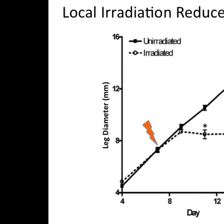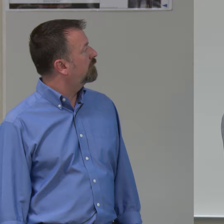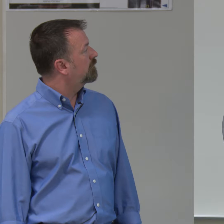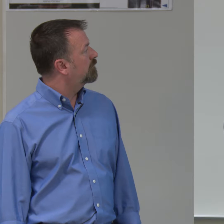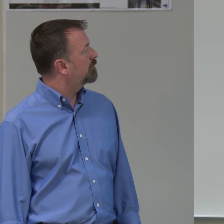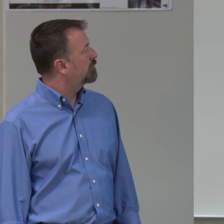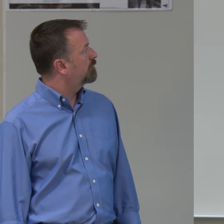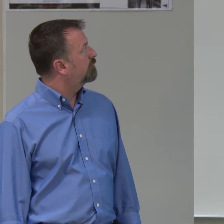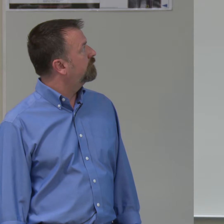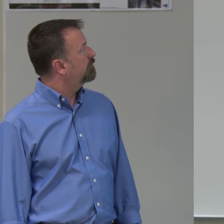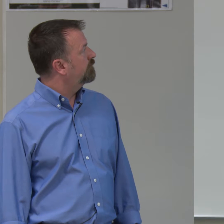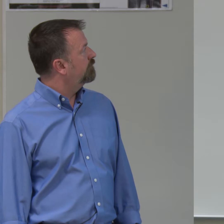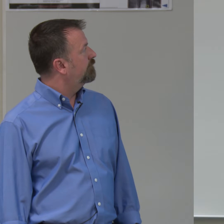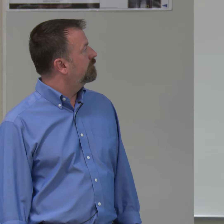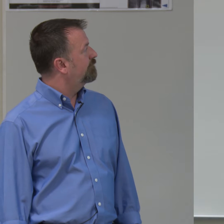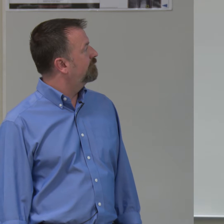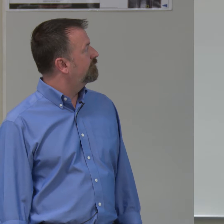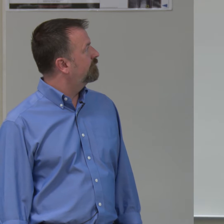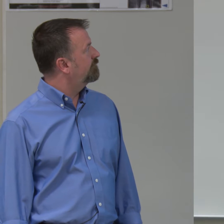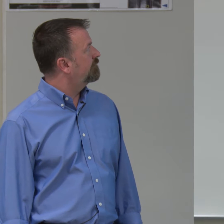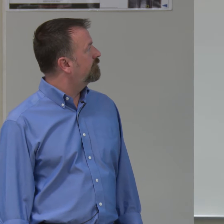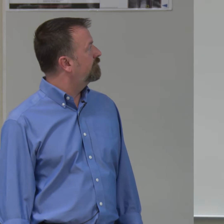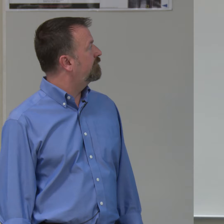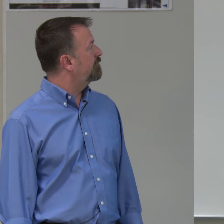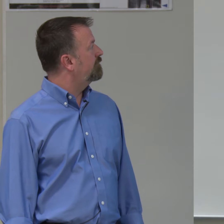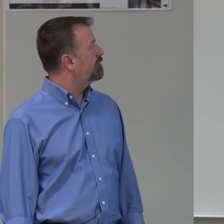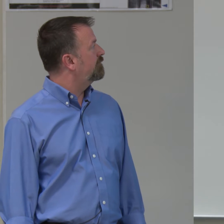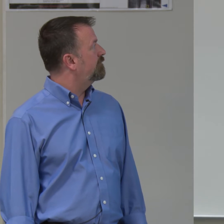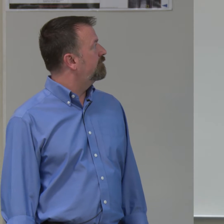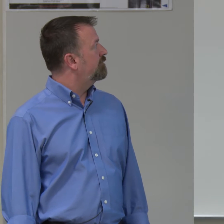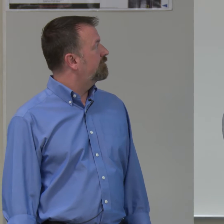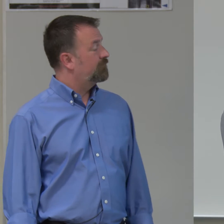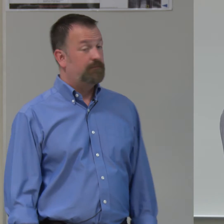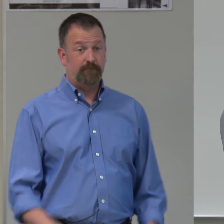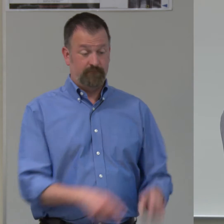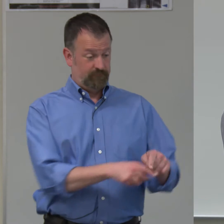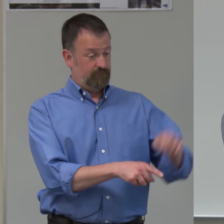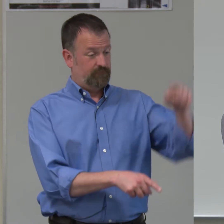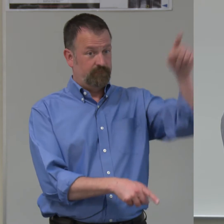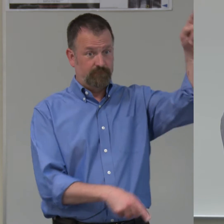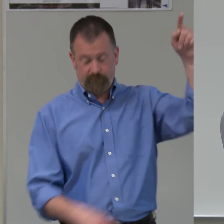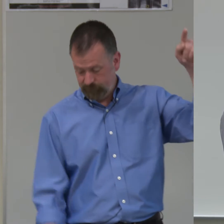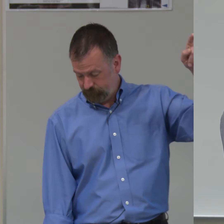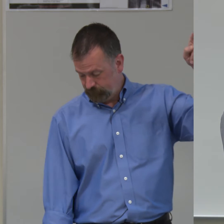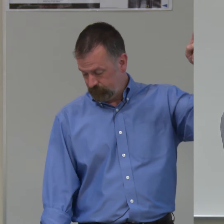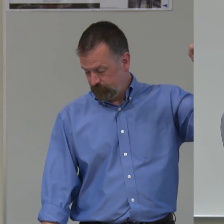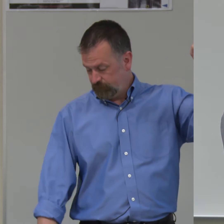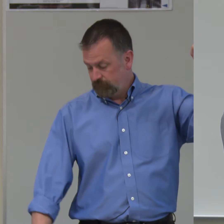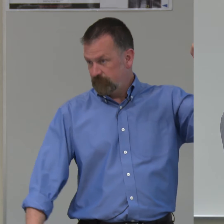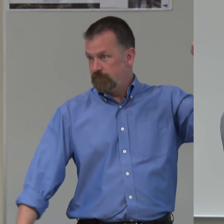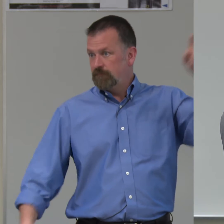So this is just an illustration of how these tumors grow, so what we're measuring is how big that tumor gets in the leg